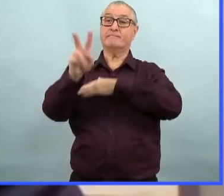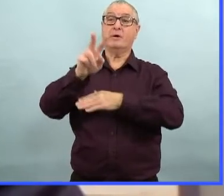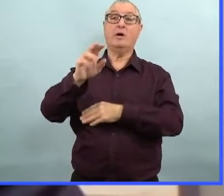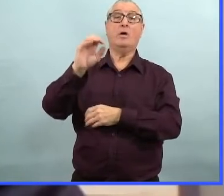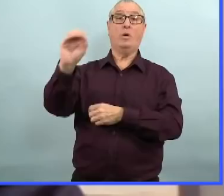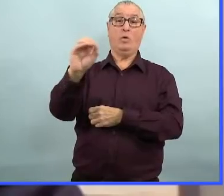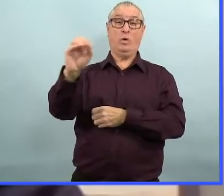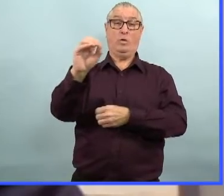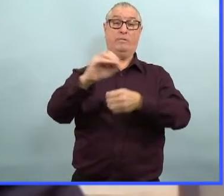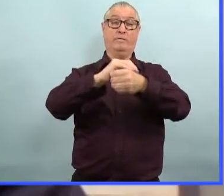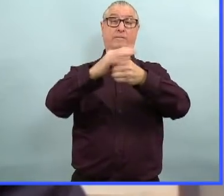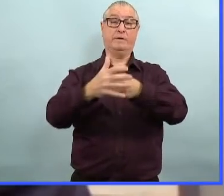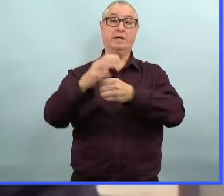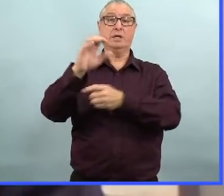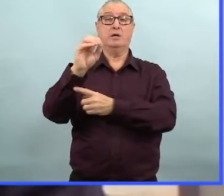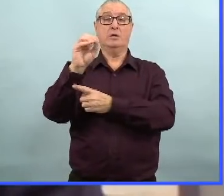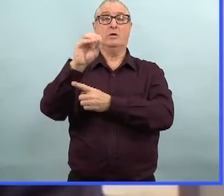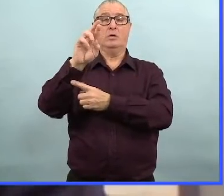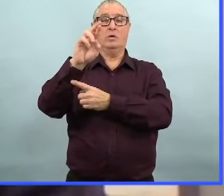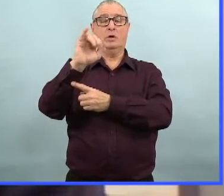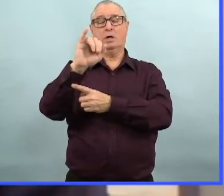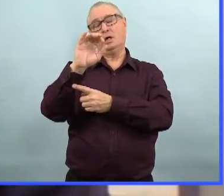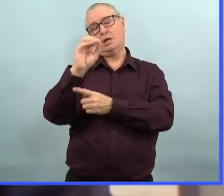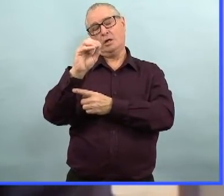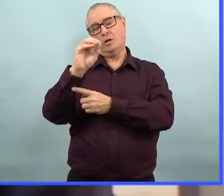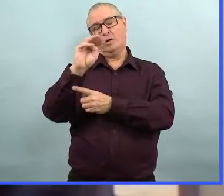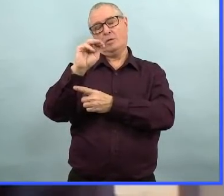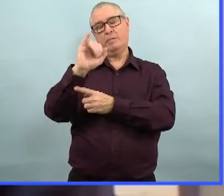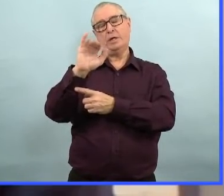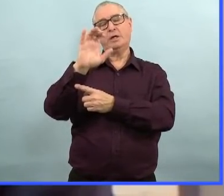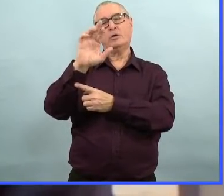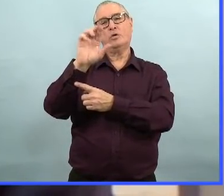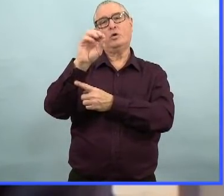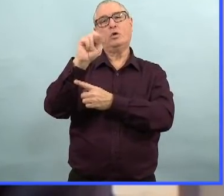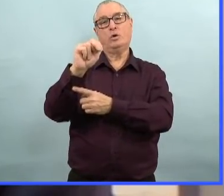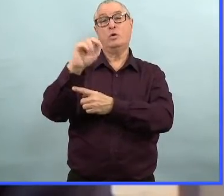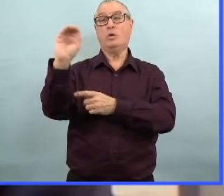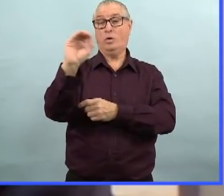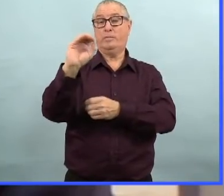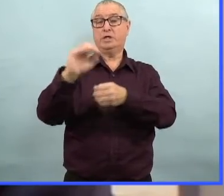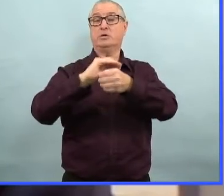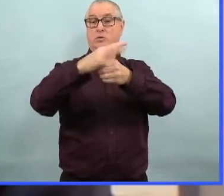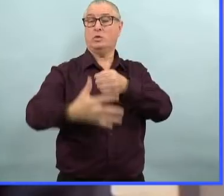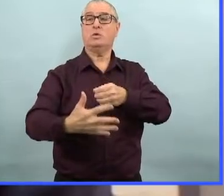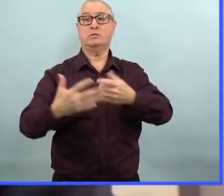other jurisdictions the amount of admissions increasing over time as case numbers increase